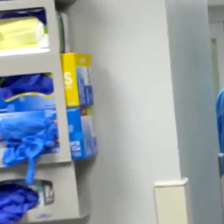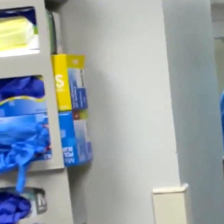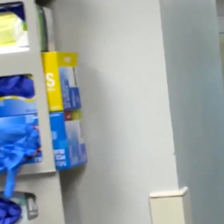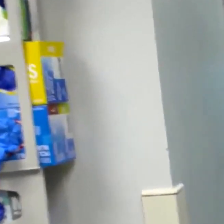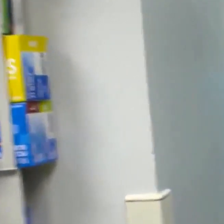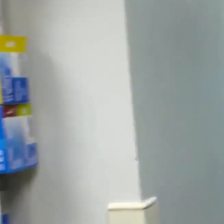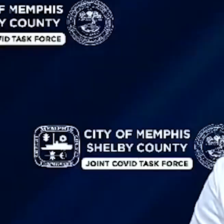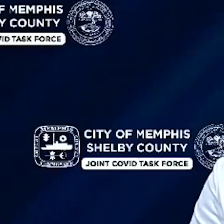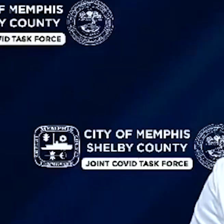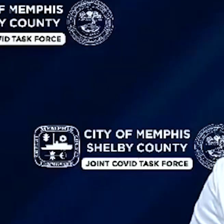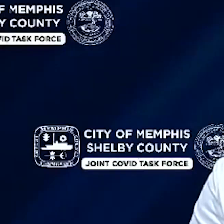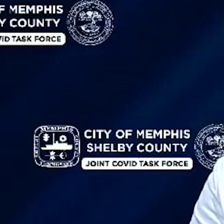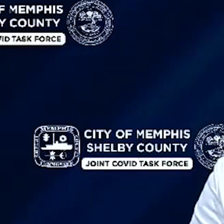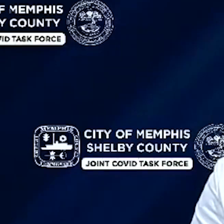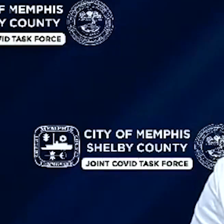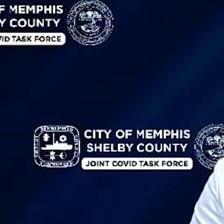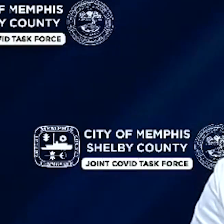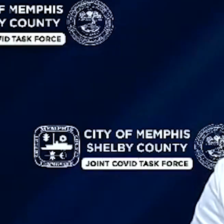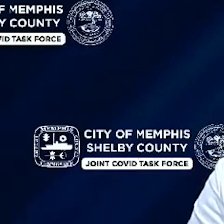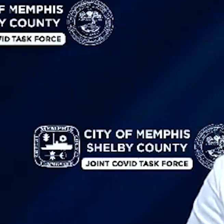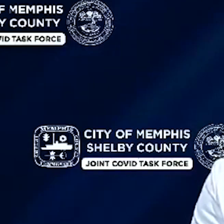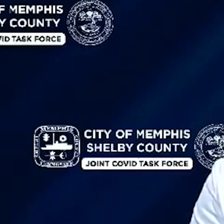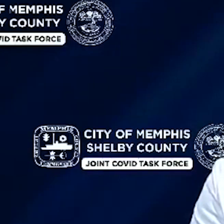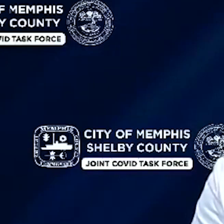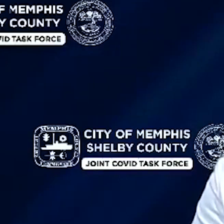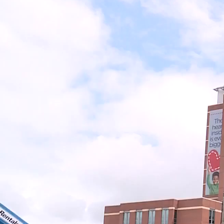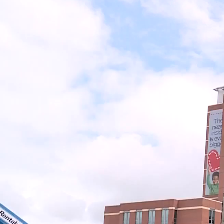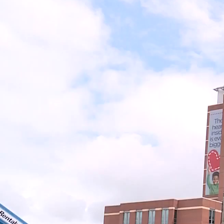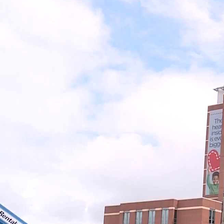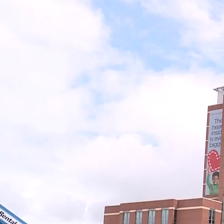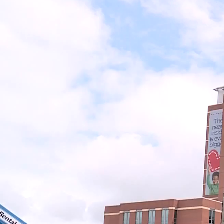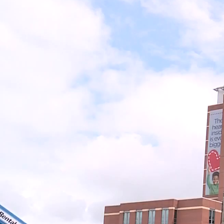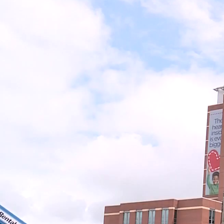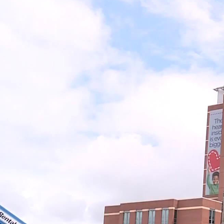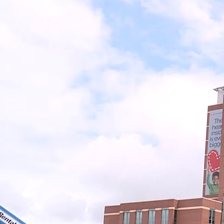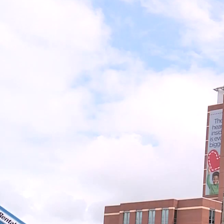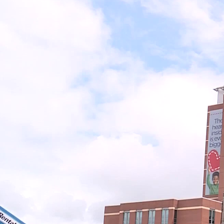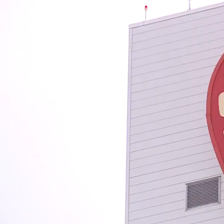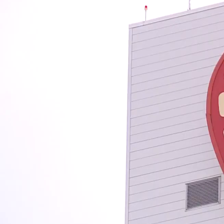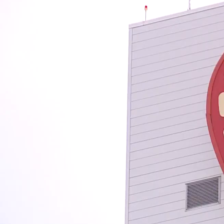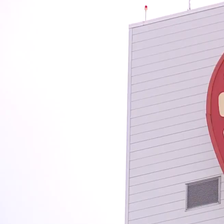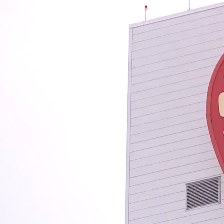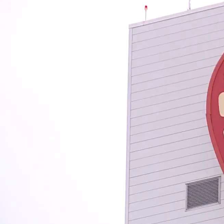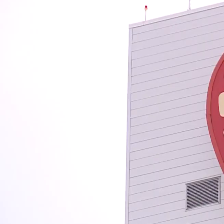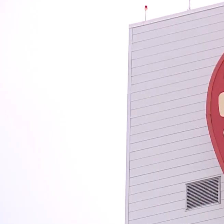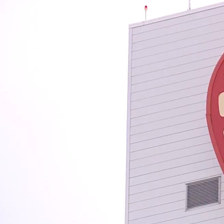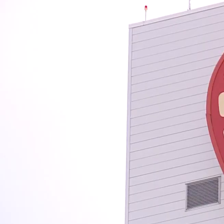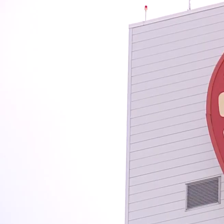COUNTY TO BE MAKING UP NOW MORE THAN 90% OF OUR NEW CASES, SOME OF THOSE HOSPITAL